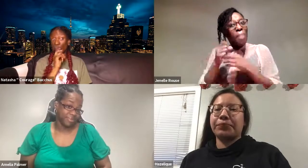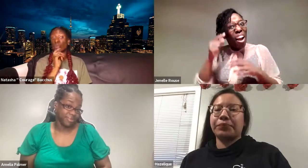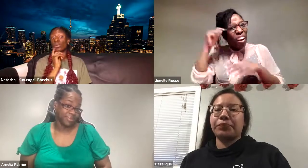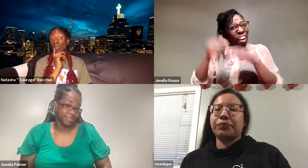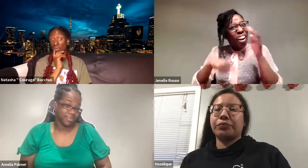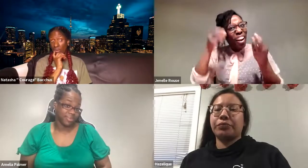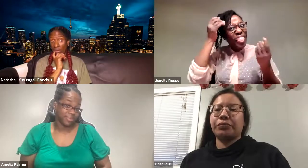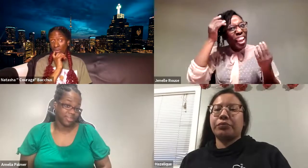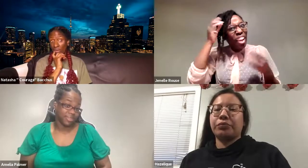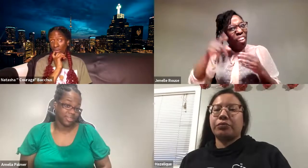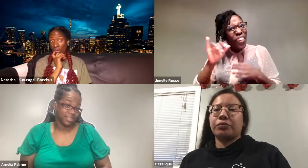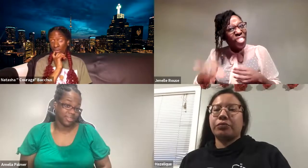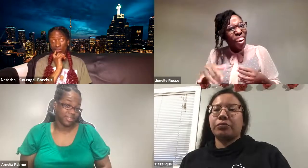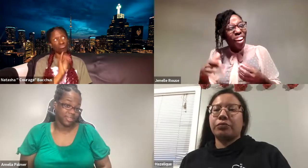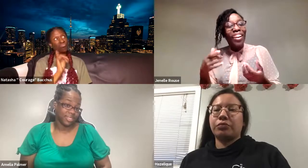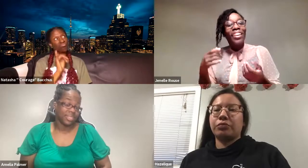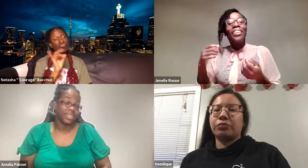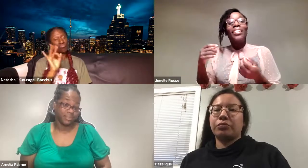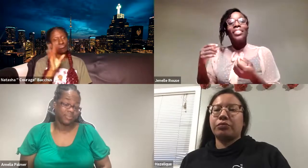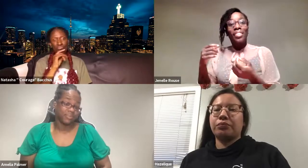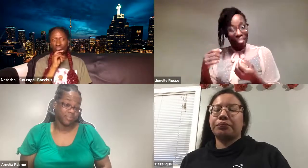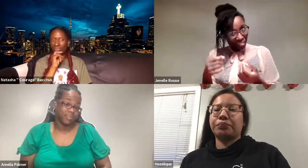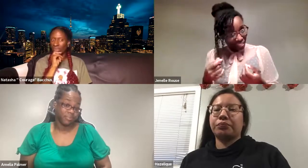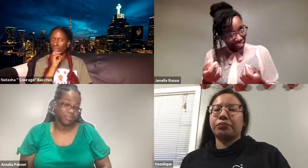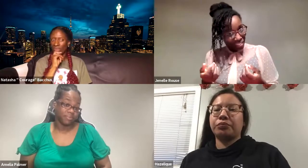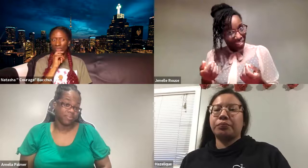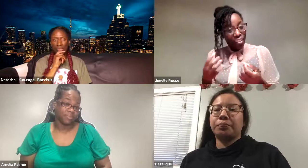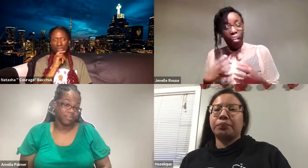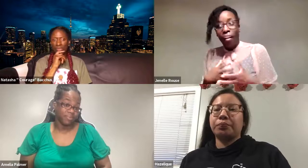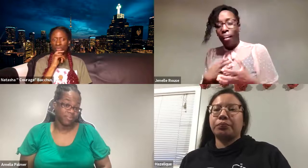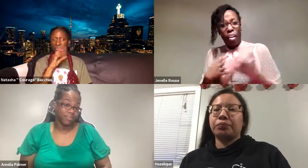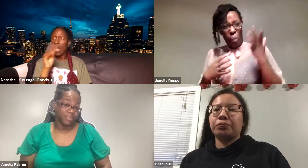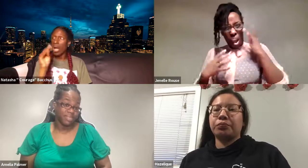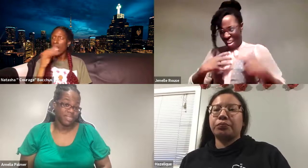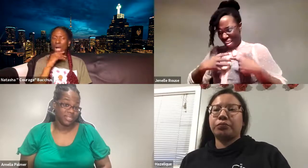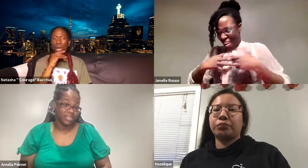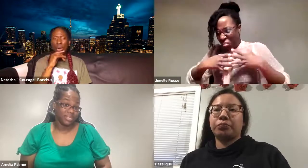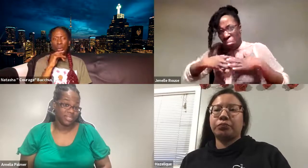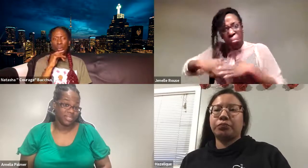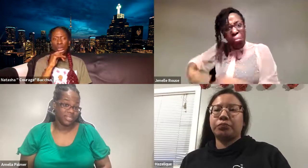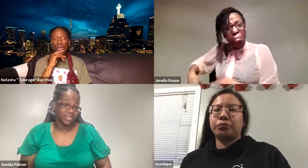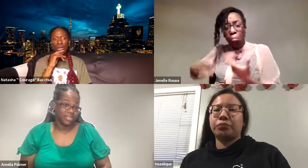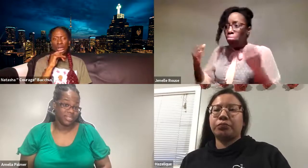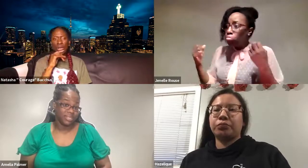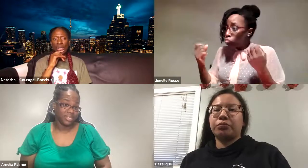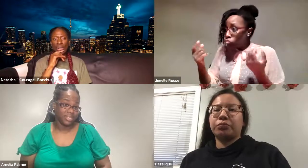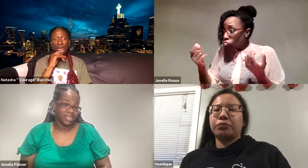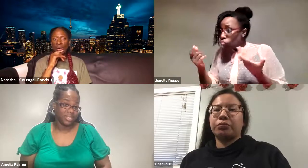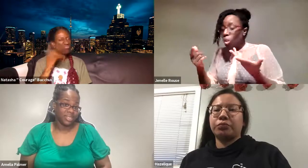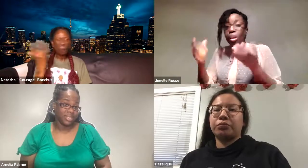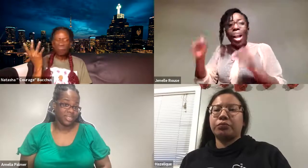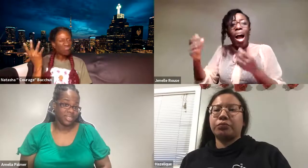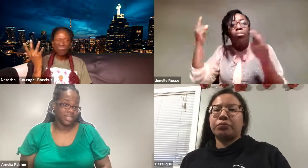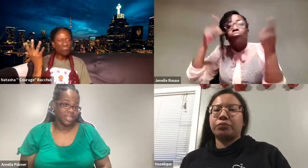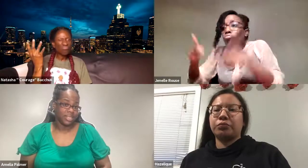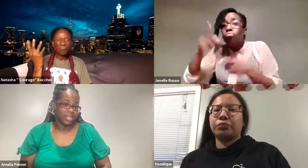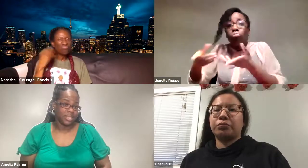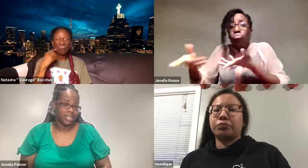a form of colonizing and decolonizing. - i'd never thought about that before